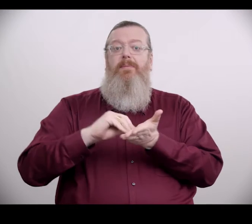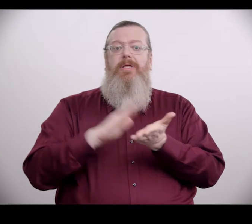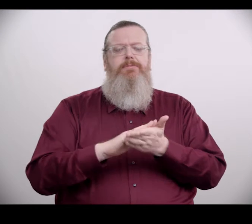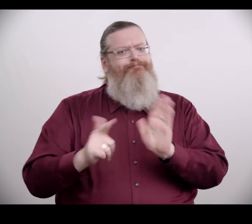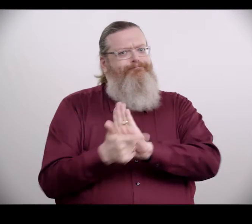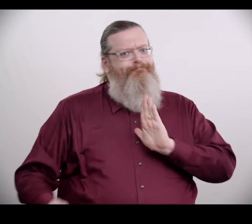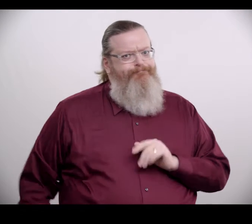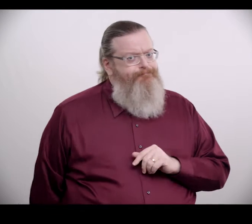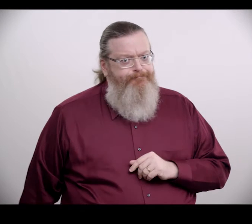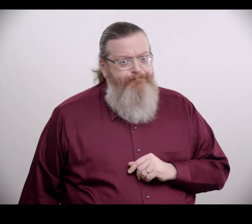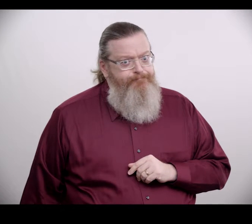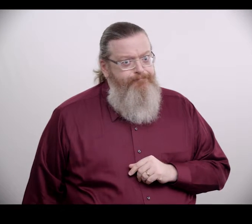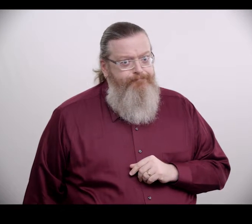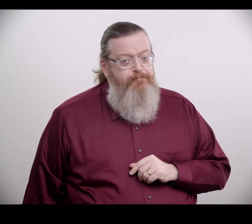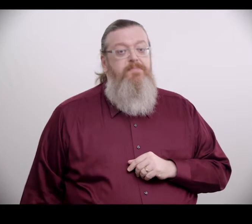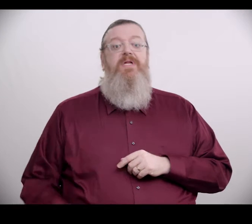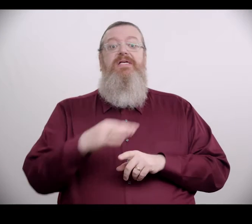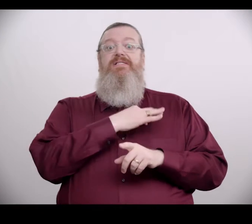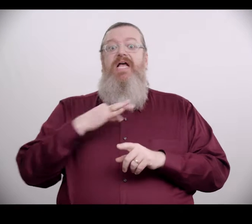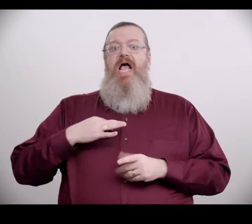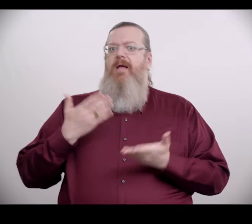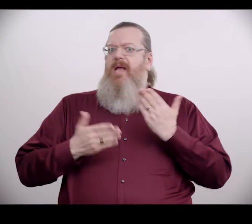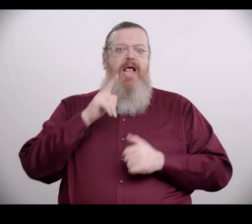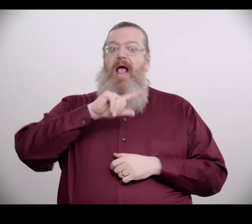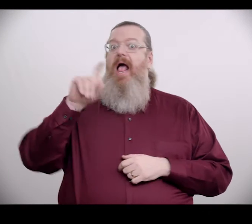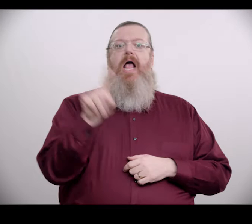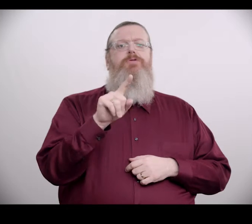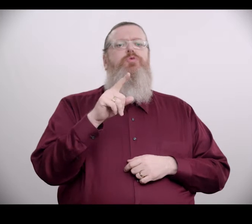Staff may also not ask you to demonstrate your dog’s ability to perform the work or